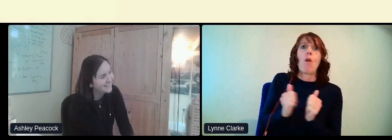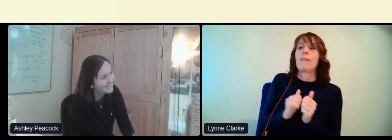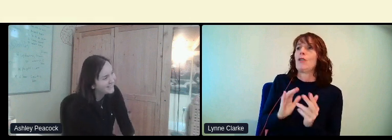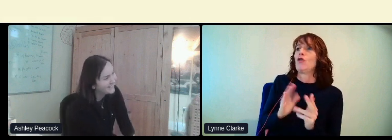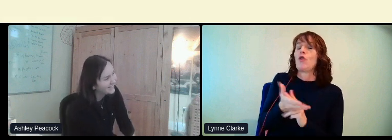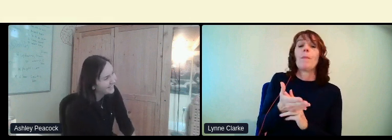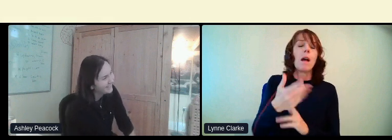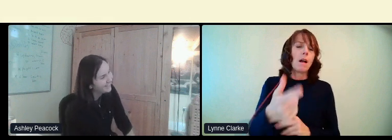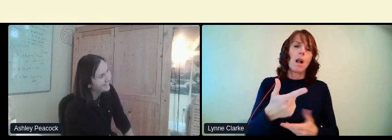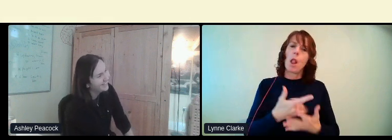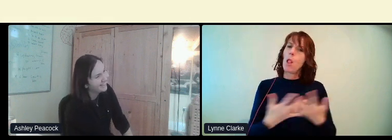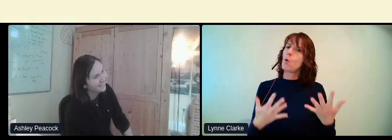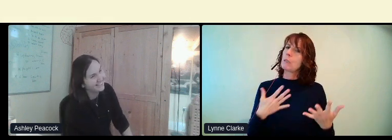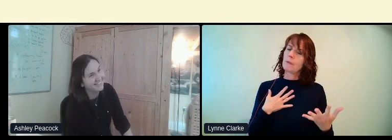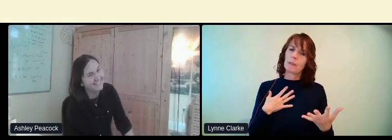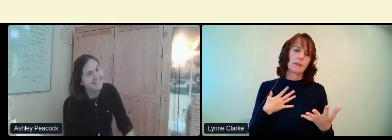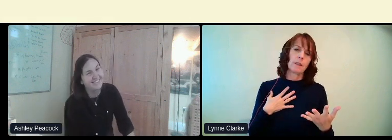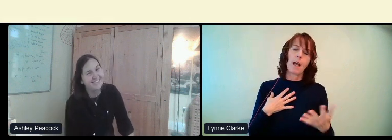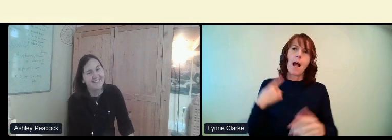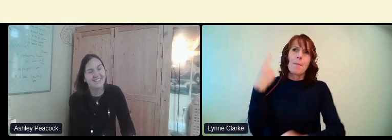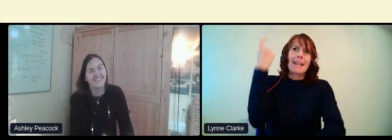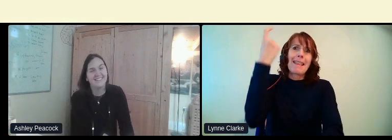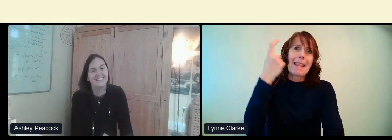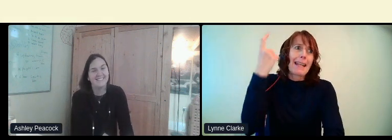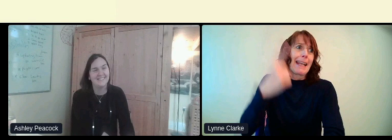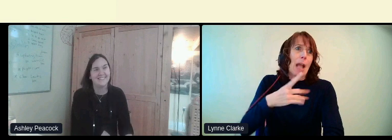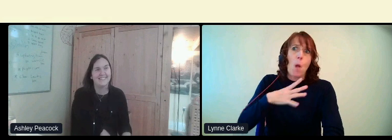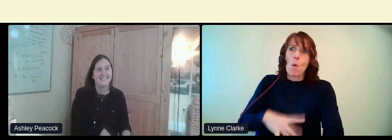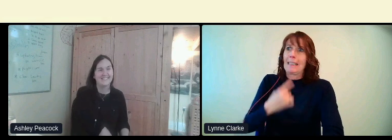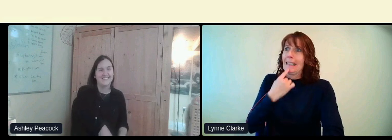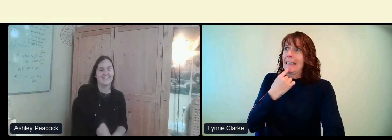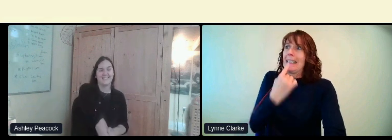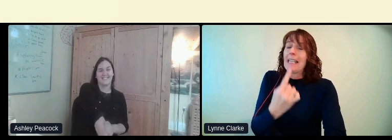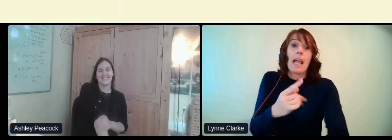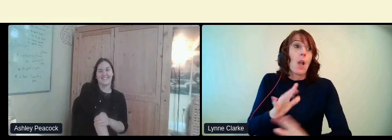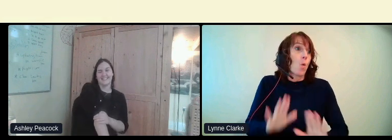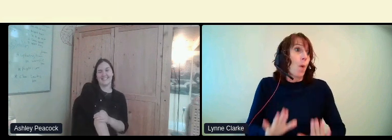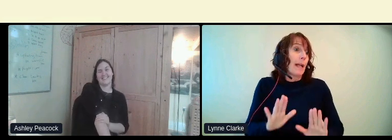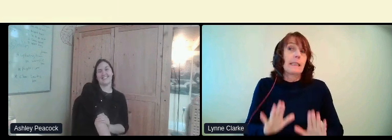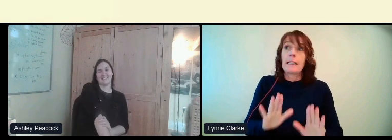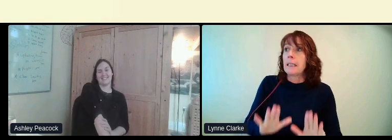times I've sat there like thinking I want to say something waiting for a gap to come up, the gap